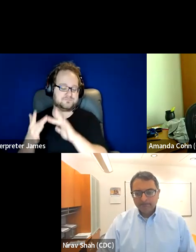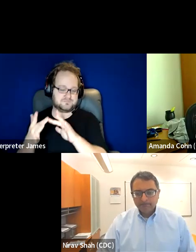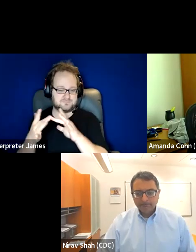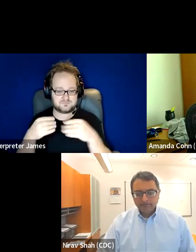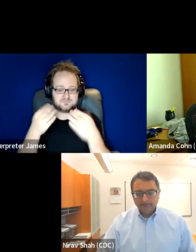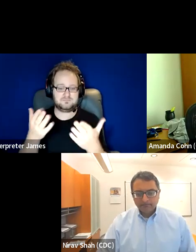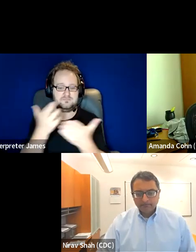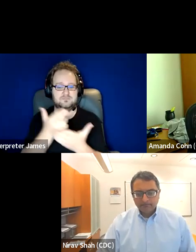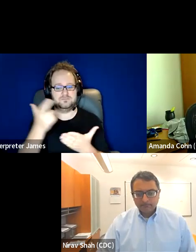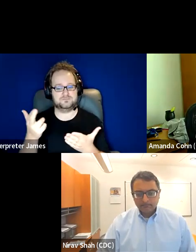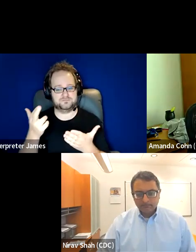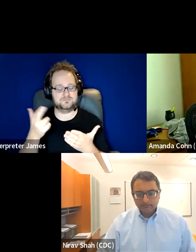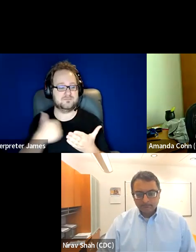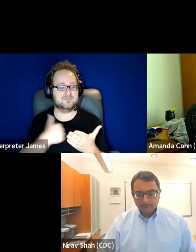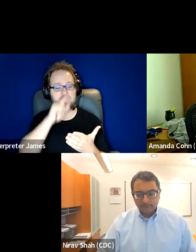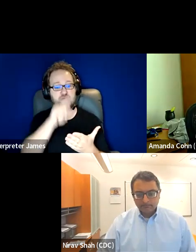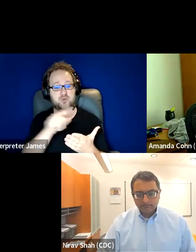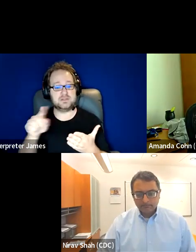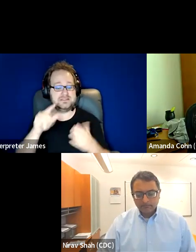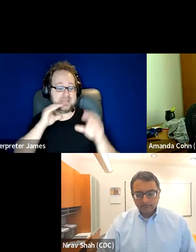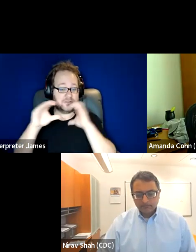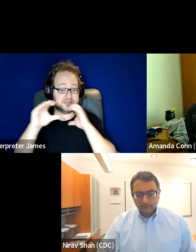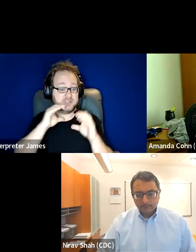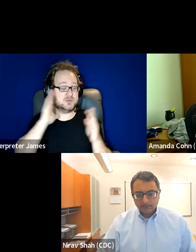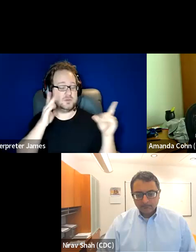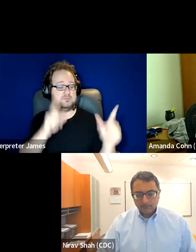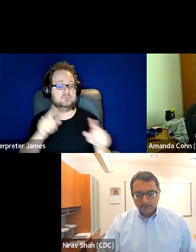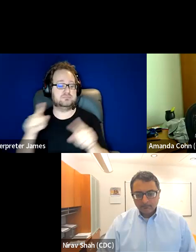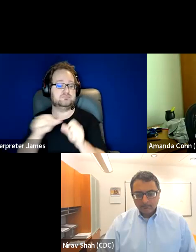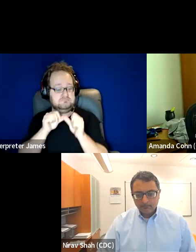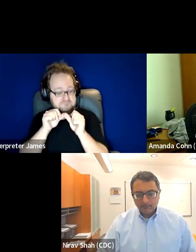I'm sure these conversations will continue on. We will